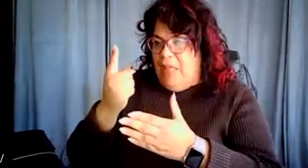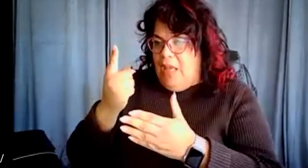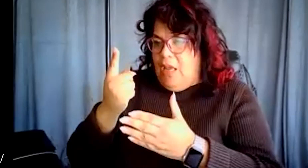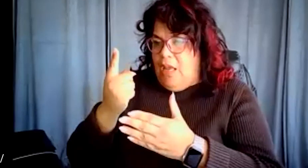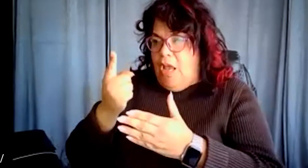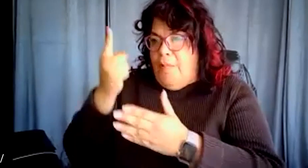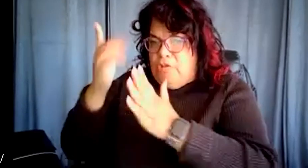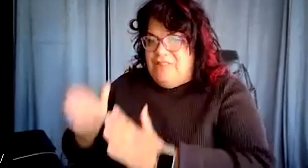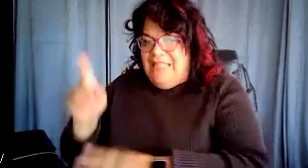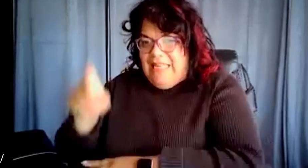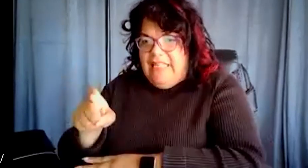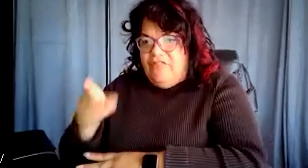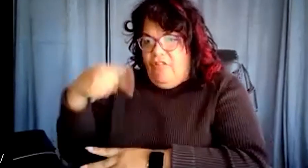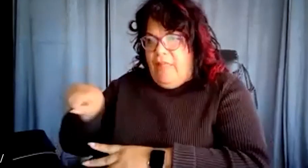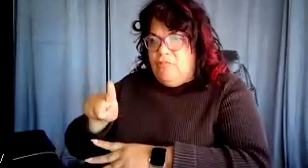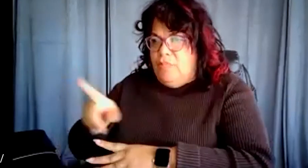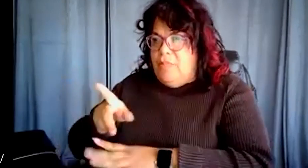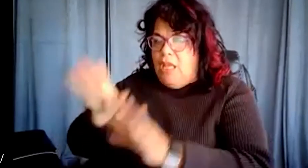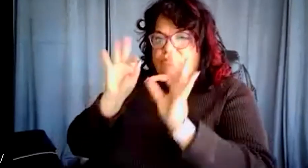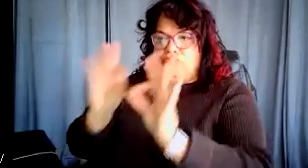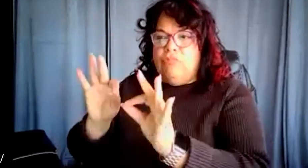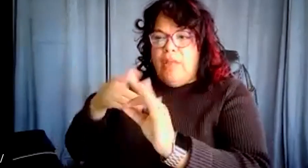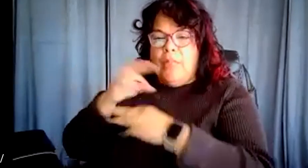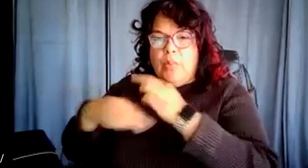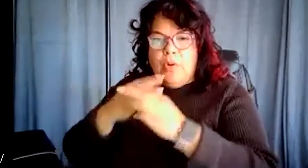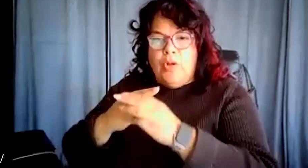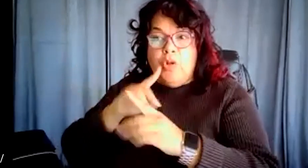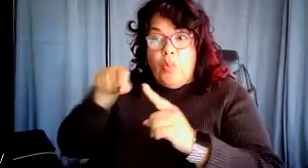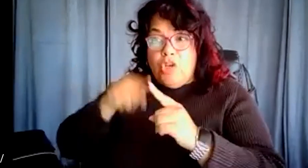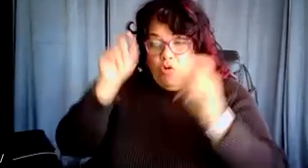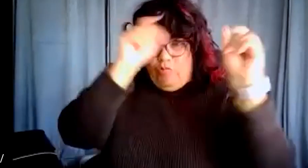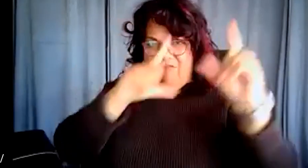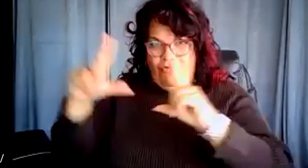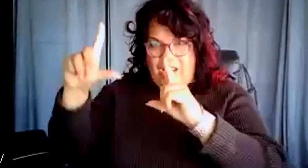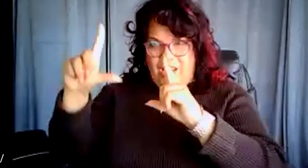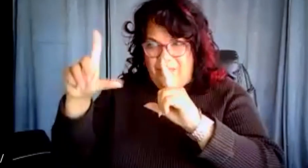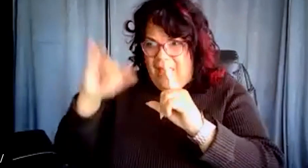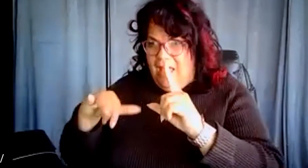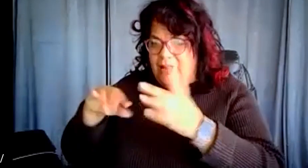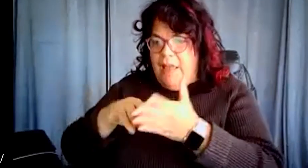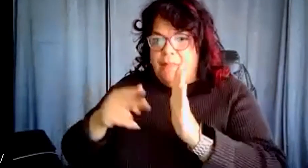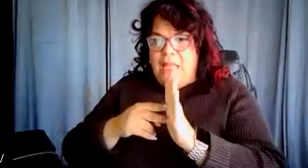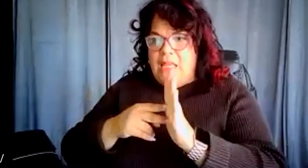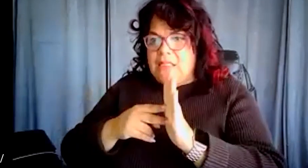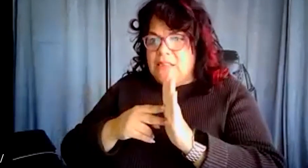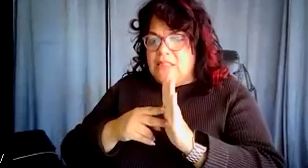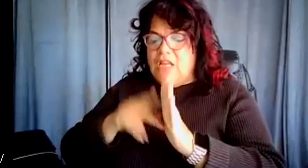When we reframe it like that, and more importantly, when we recognize that every single person